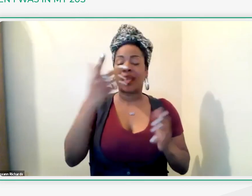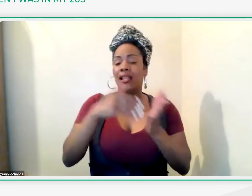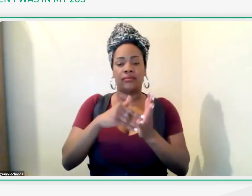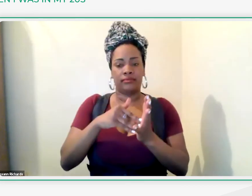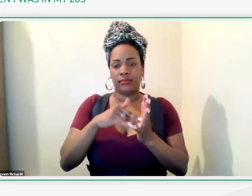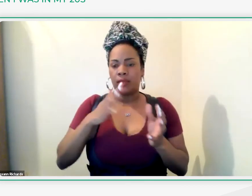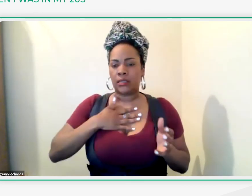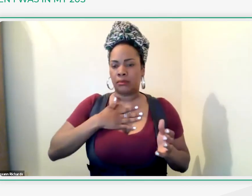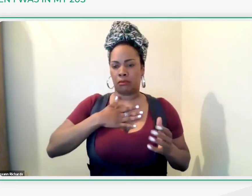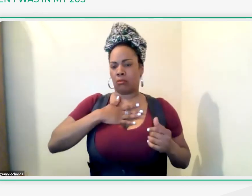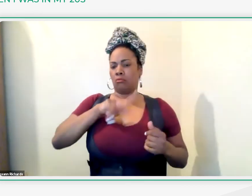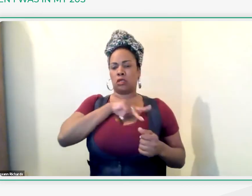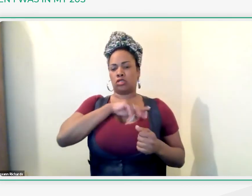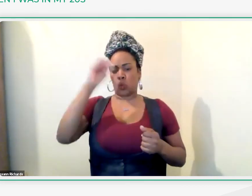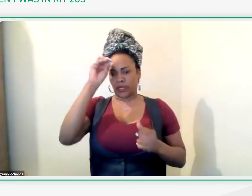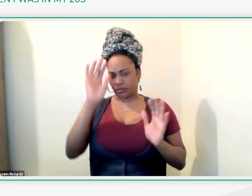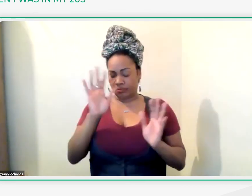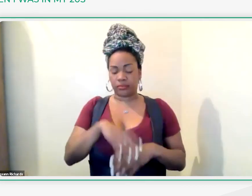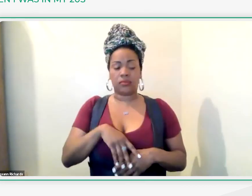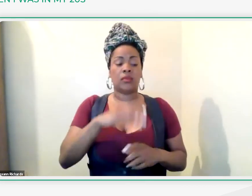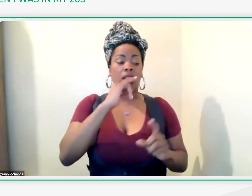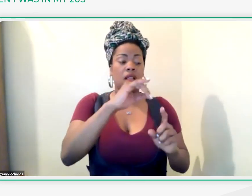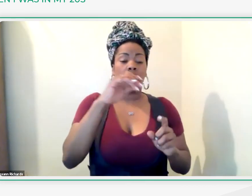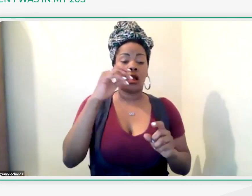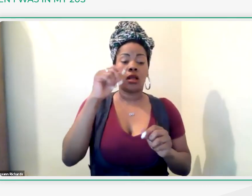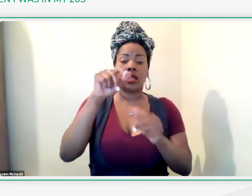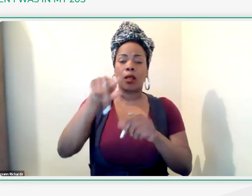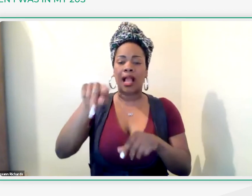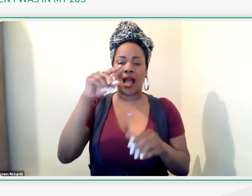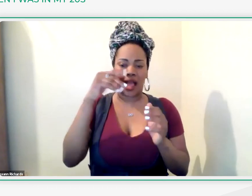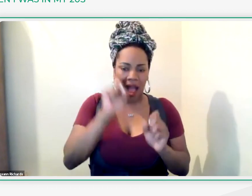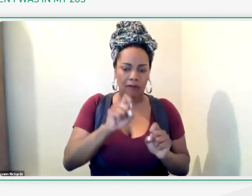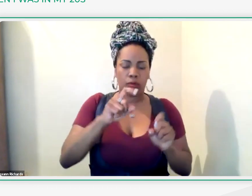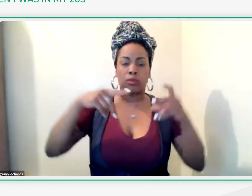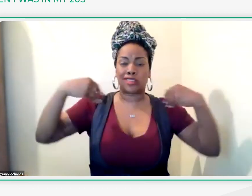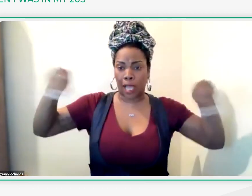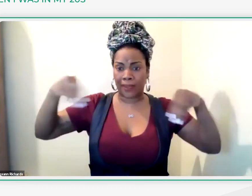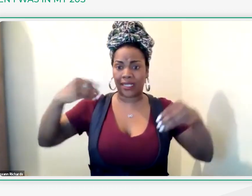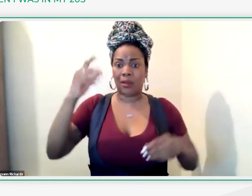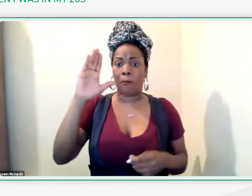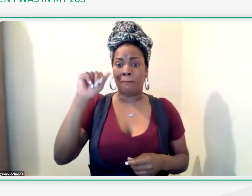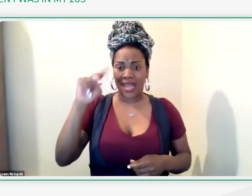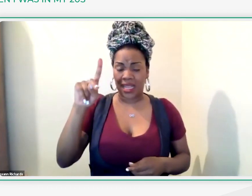Again, this is my personal opinion.